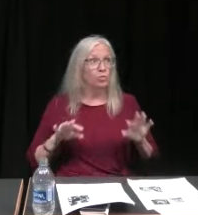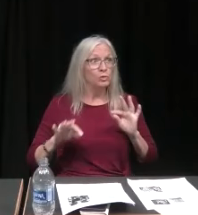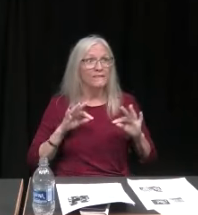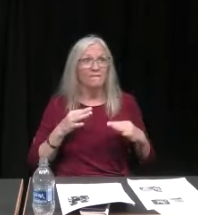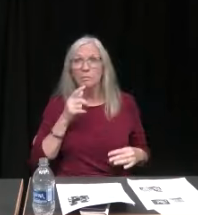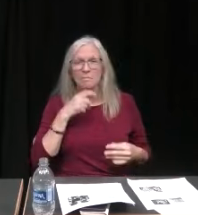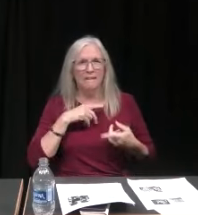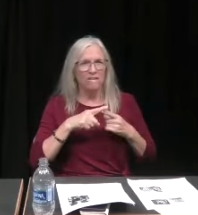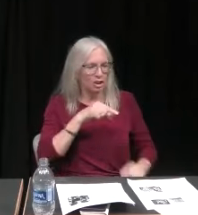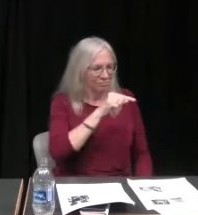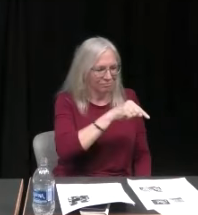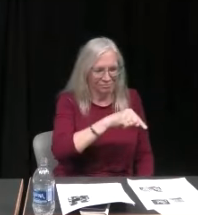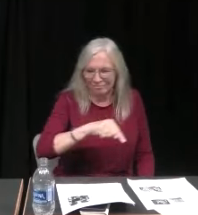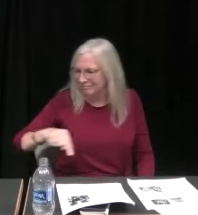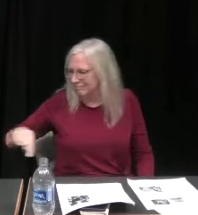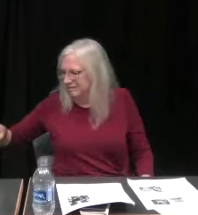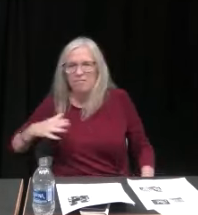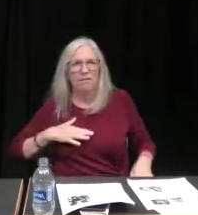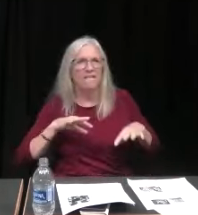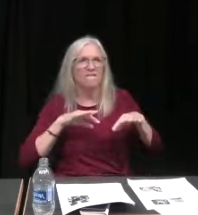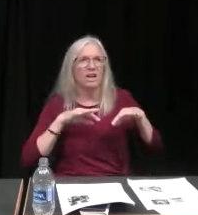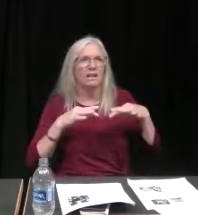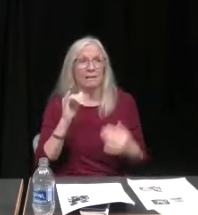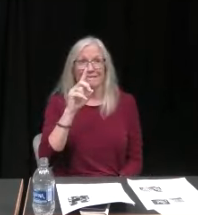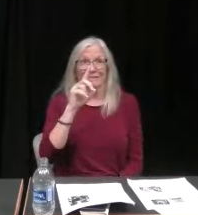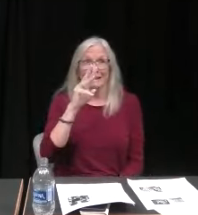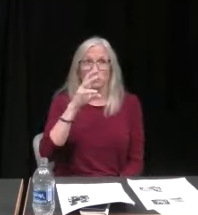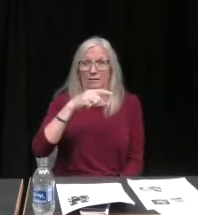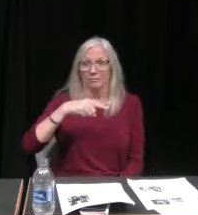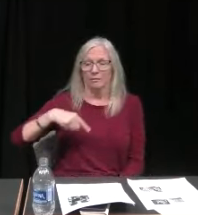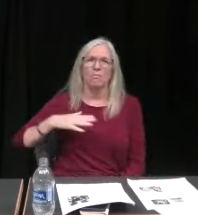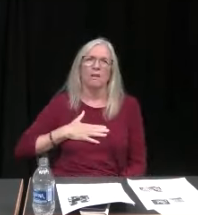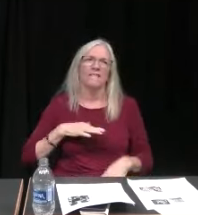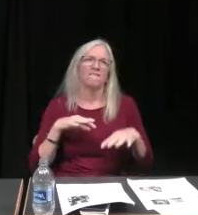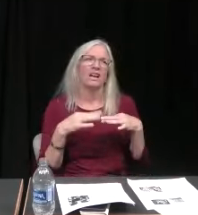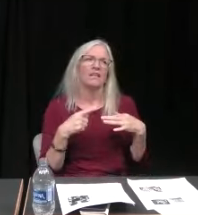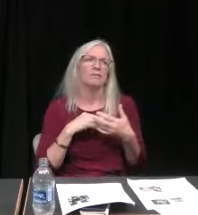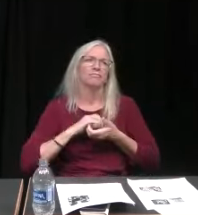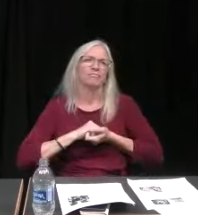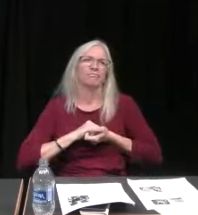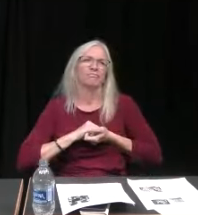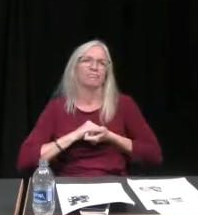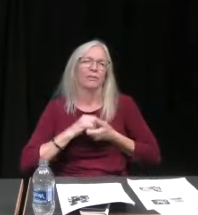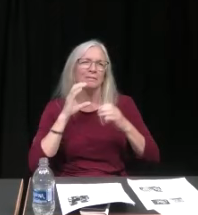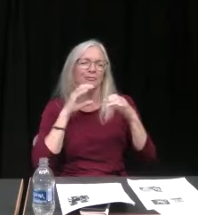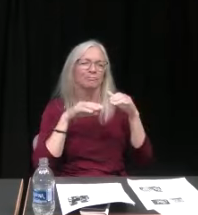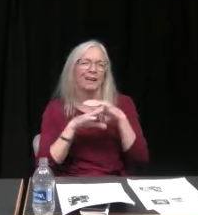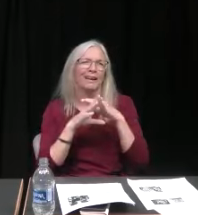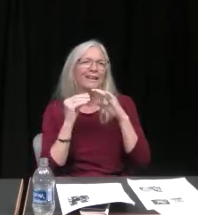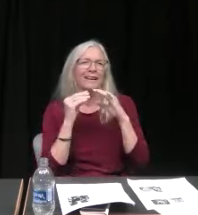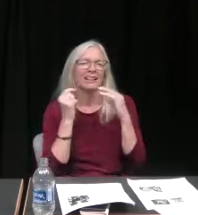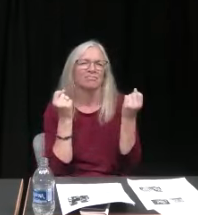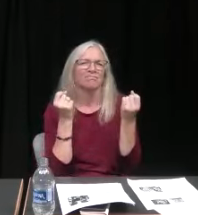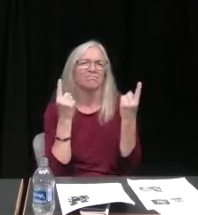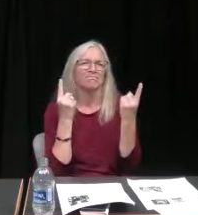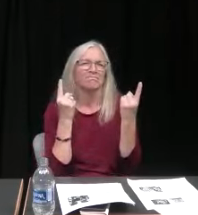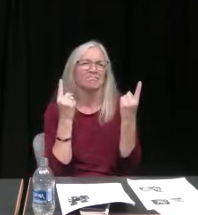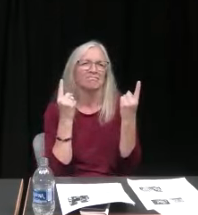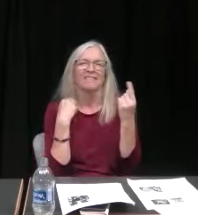barriers and so when I think about my family my chosen family are based on the friends that I